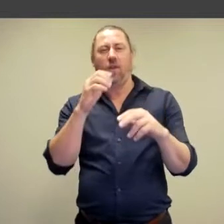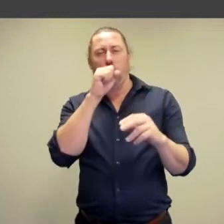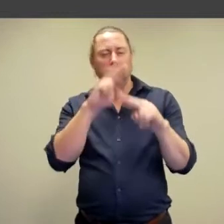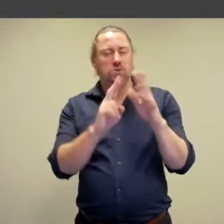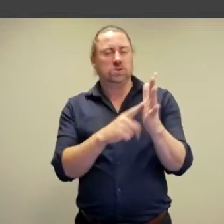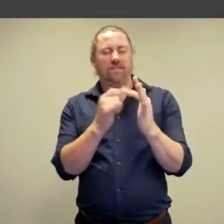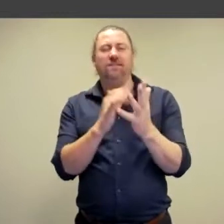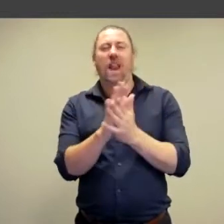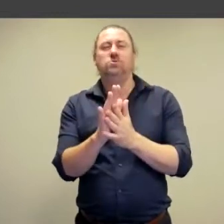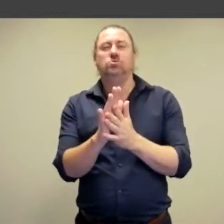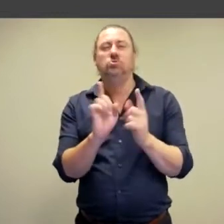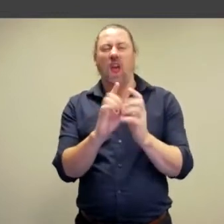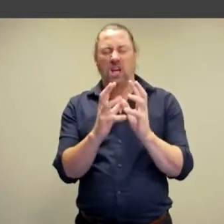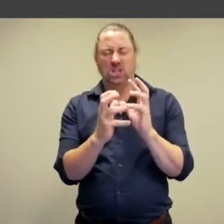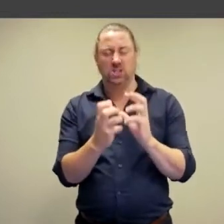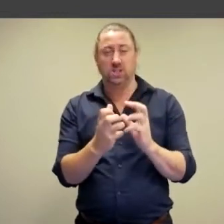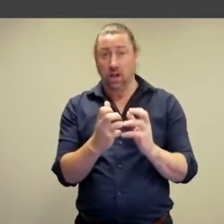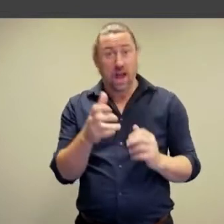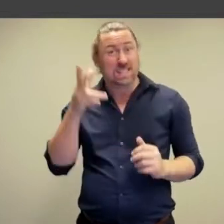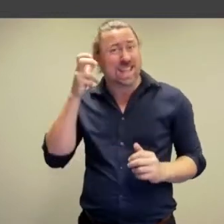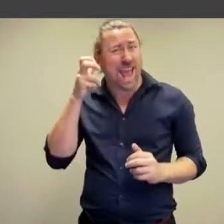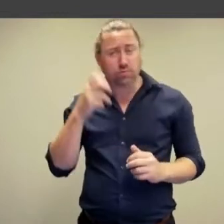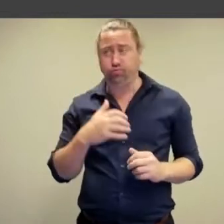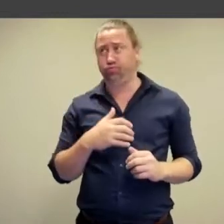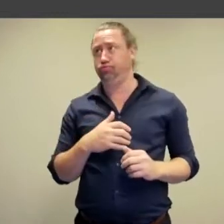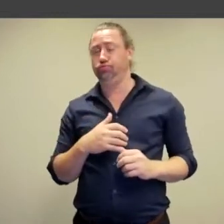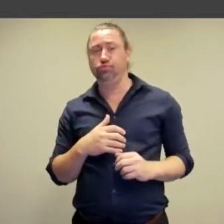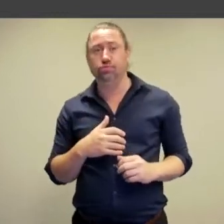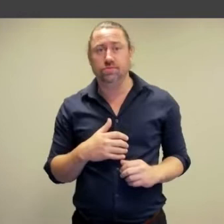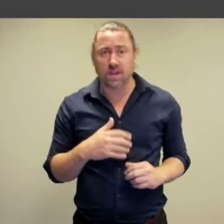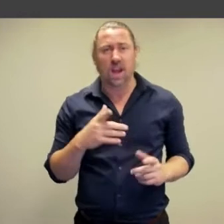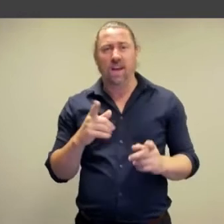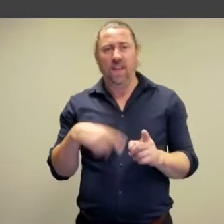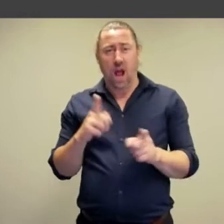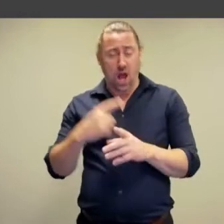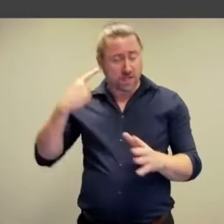The sounds are so intense that they seem